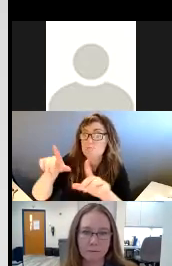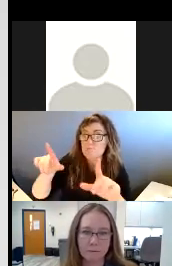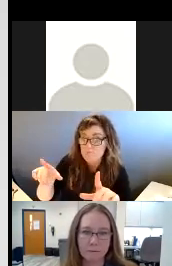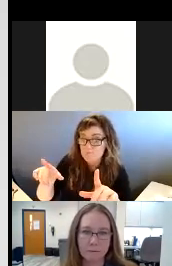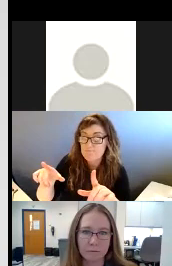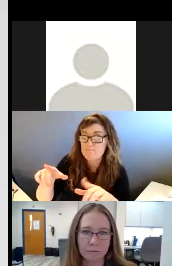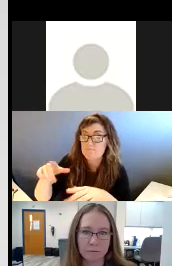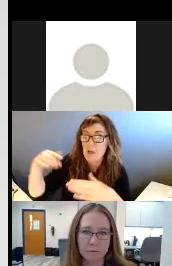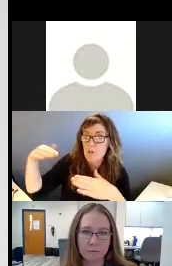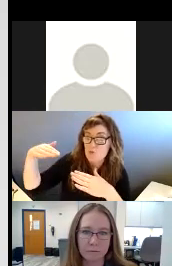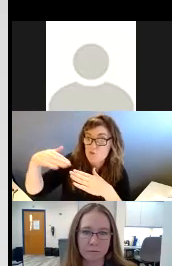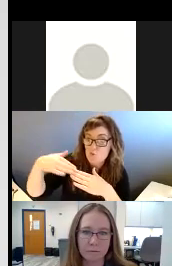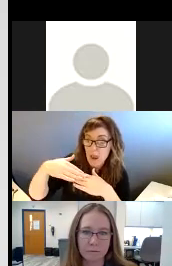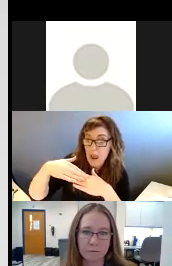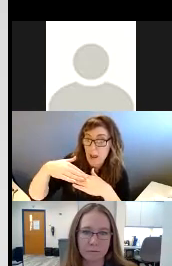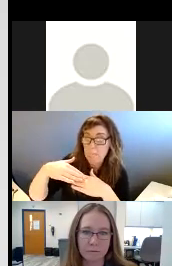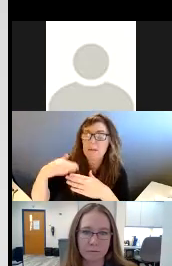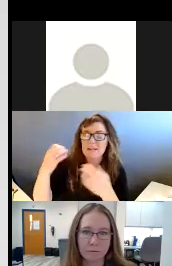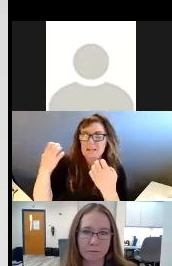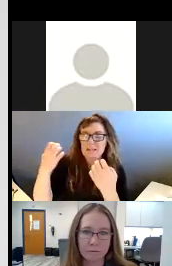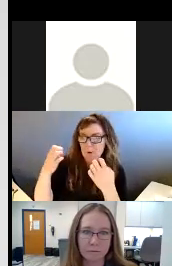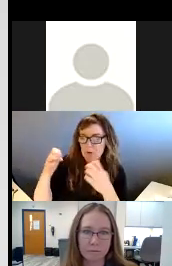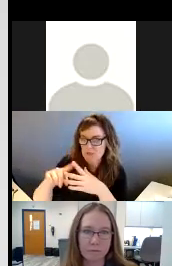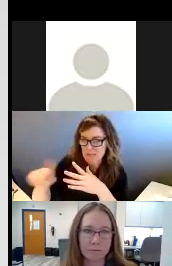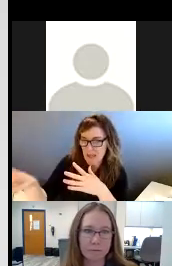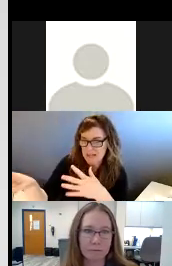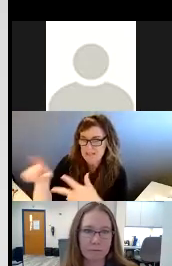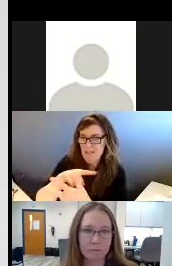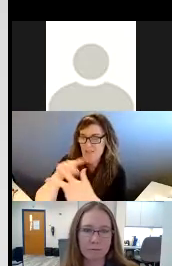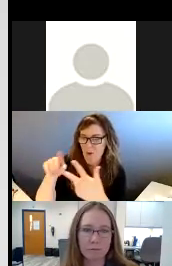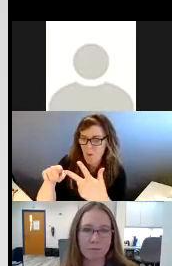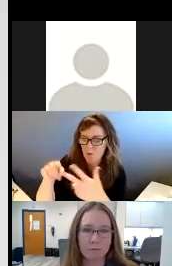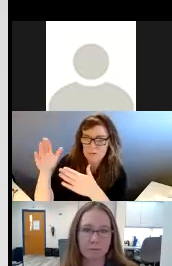HAVE THAT EMERGENCY EXIT. THOSE WERE REALLY THEIR BIG FACTORS WHEN THEY WERE